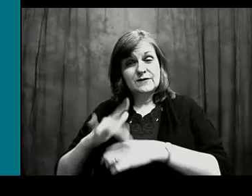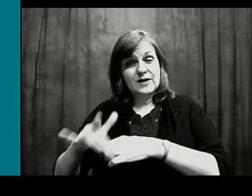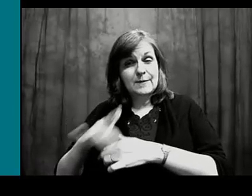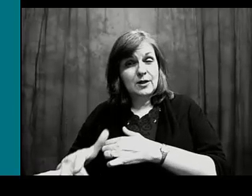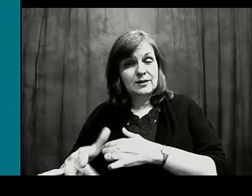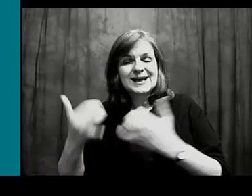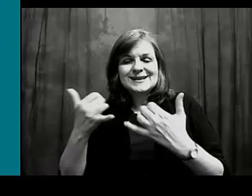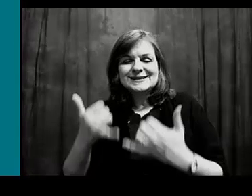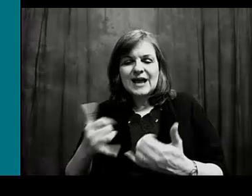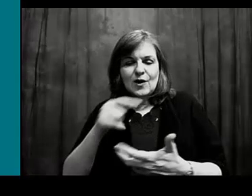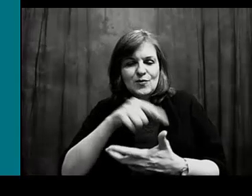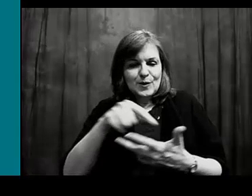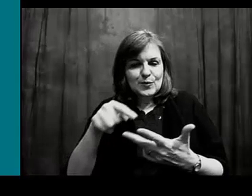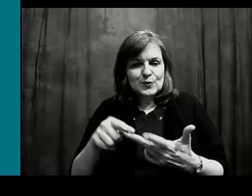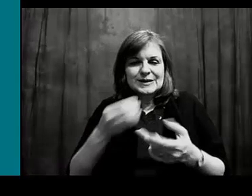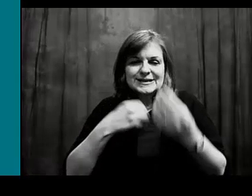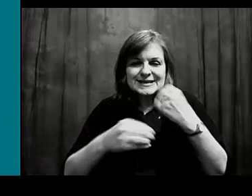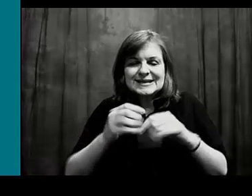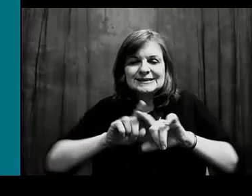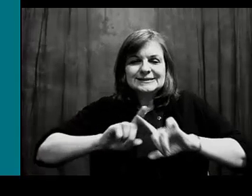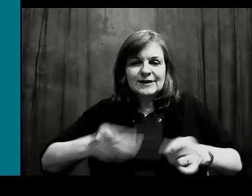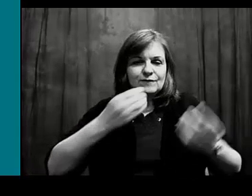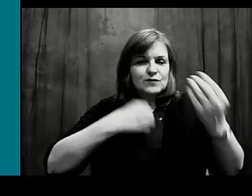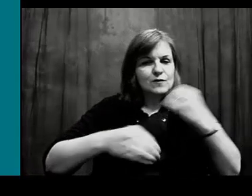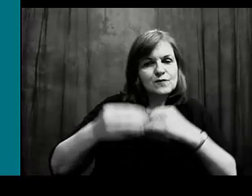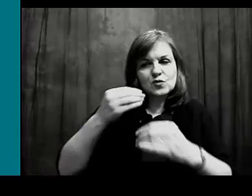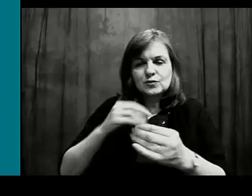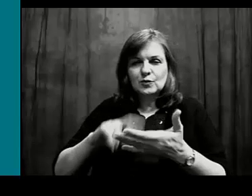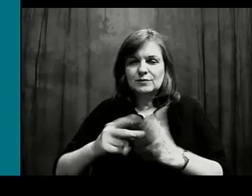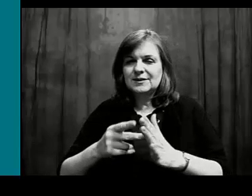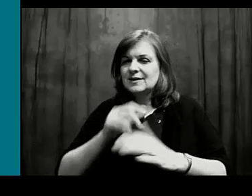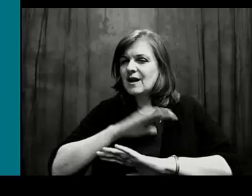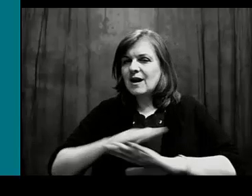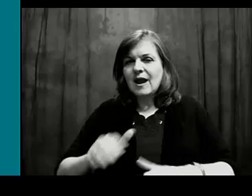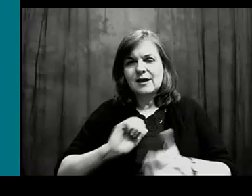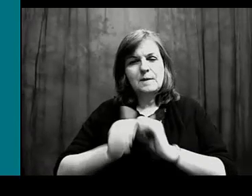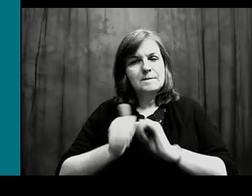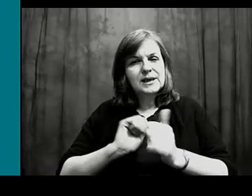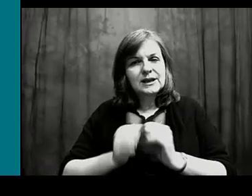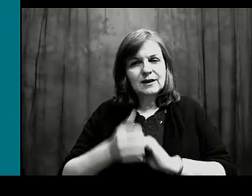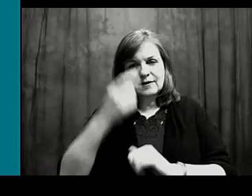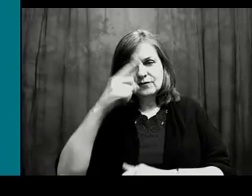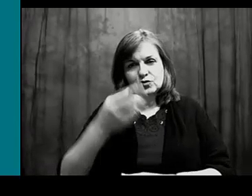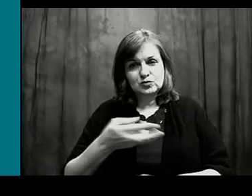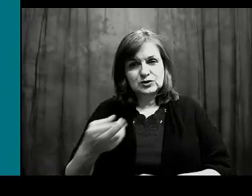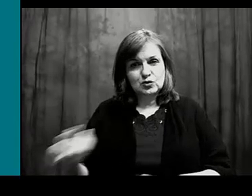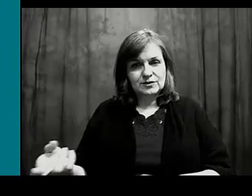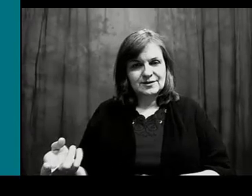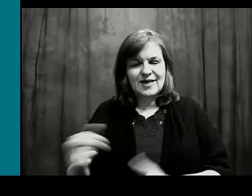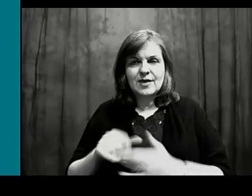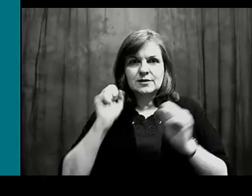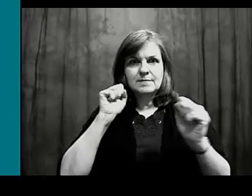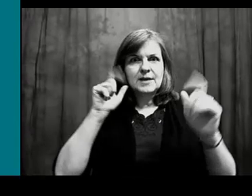because now they are eating particular areas and are not competing for resources this is amazing for a population!!